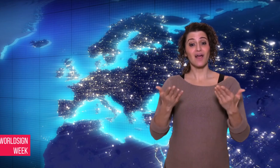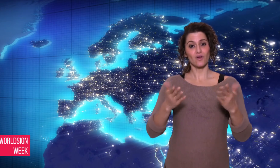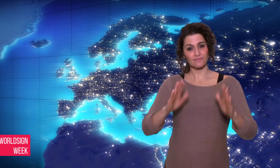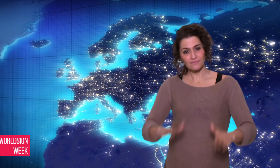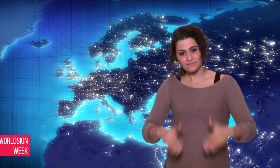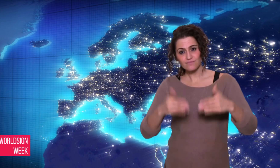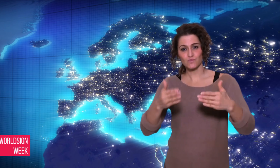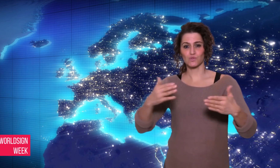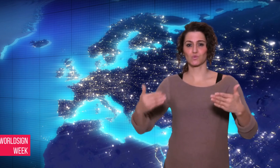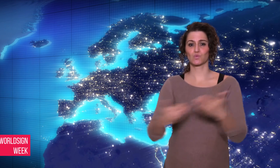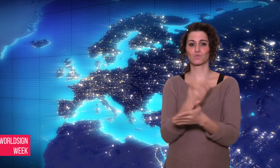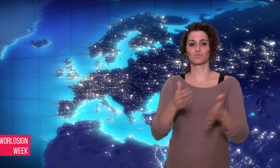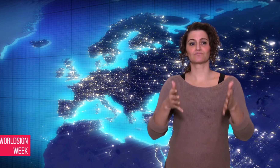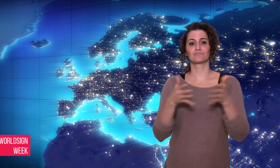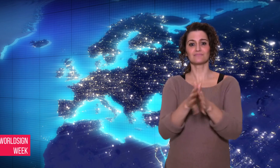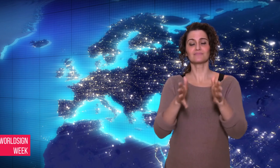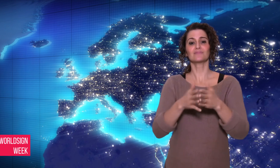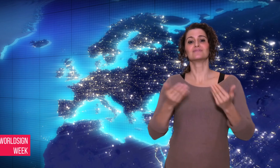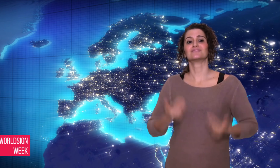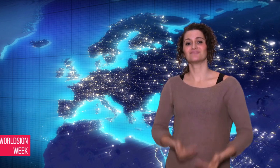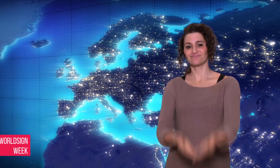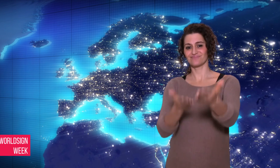Now, let’s go to next story.